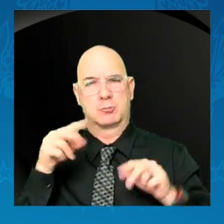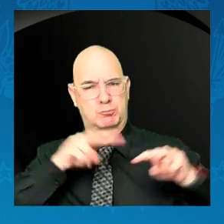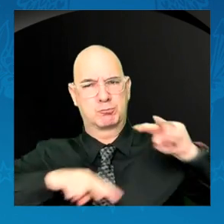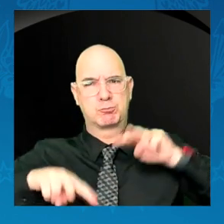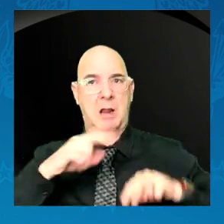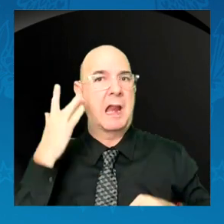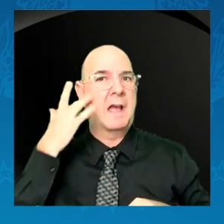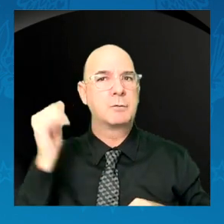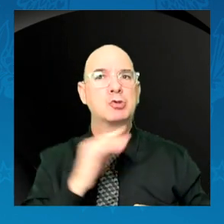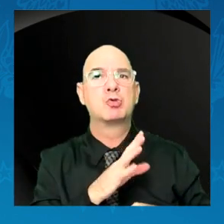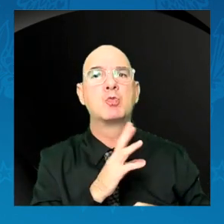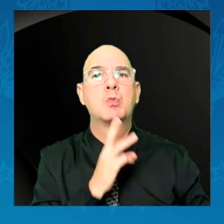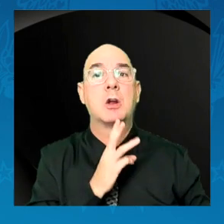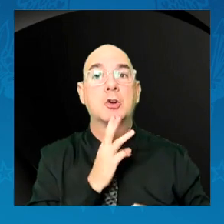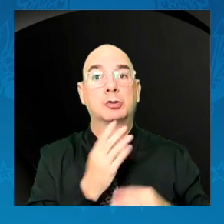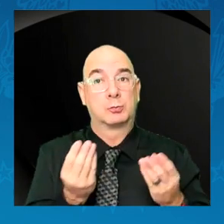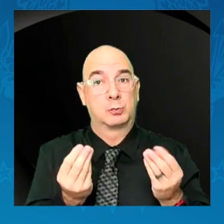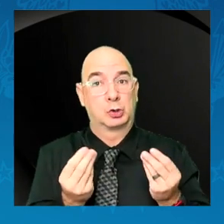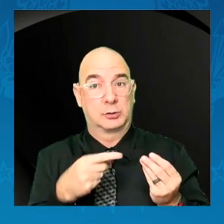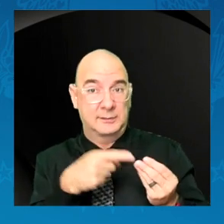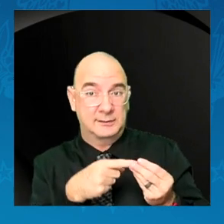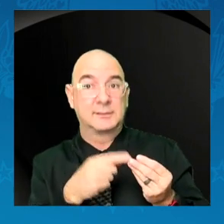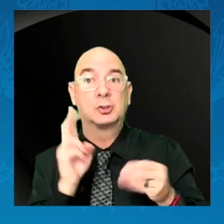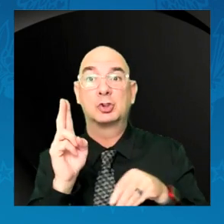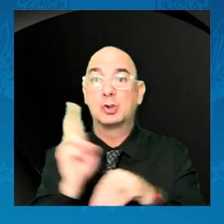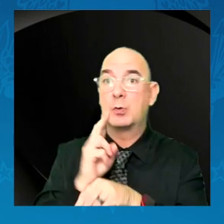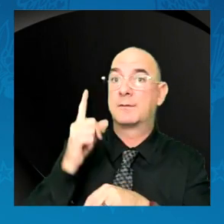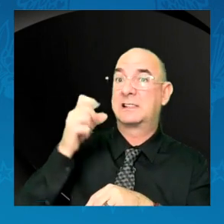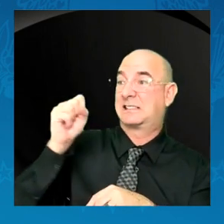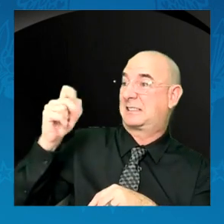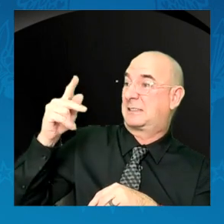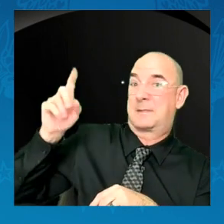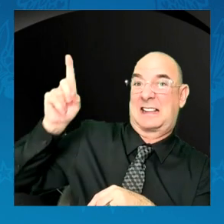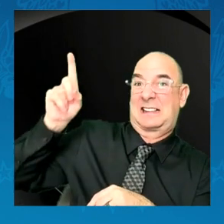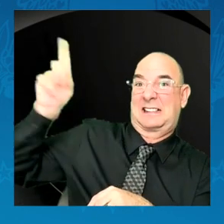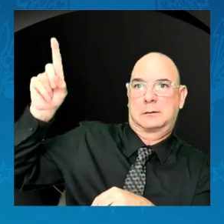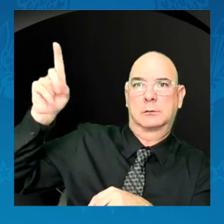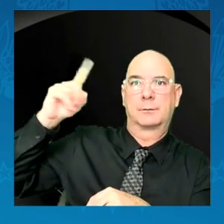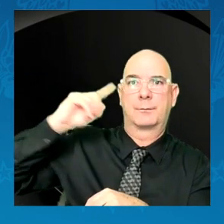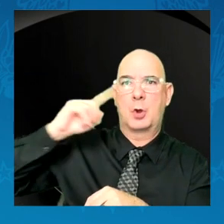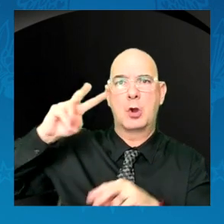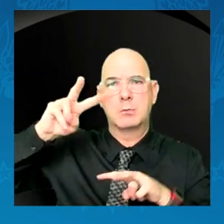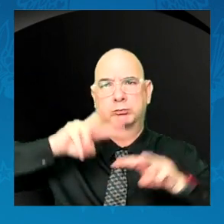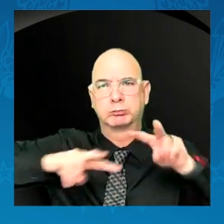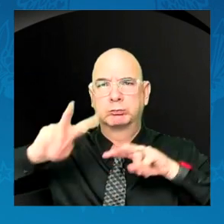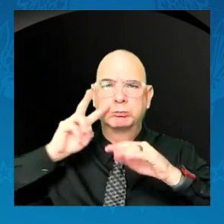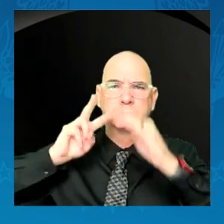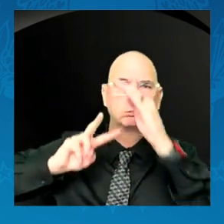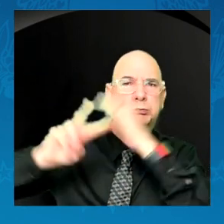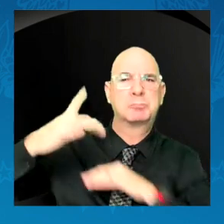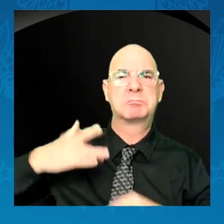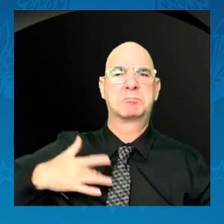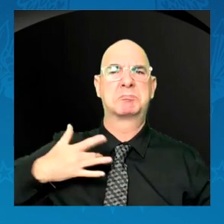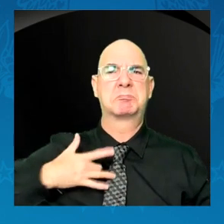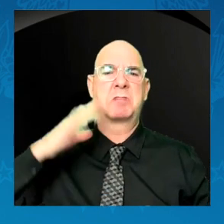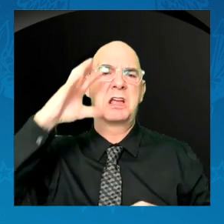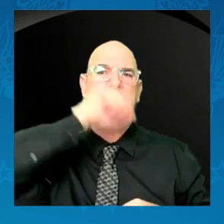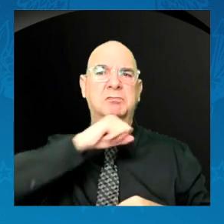to anticipate an immediate anticipate and react to immediate crises. So Pacific Northwest National Laboratory